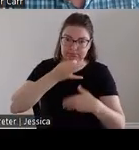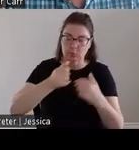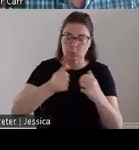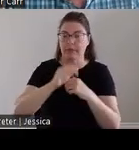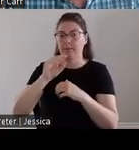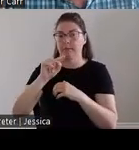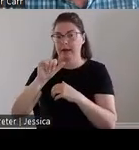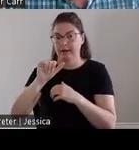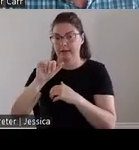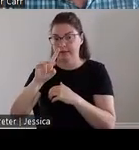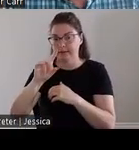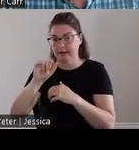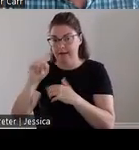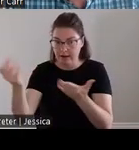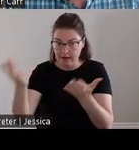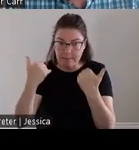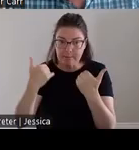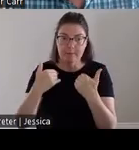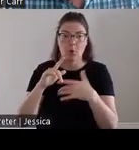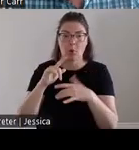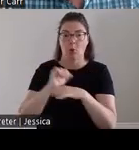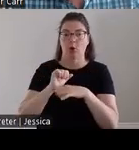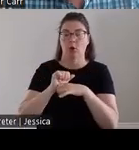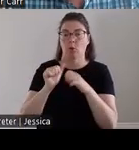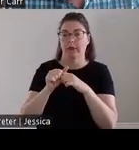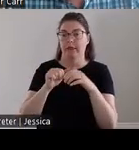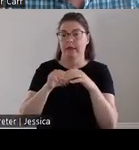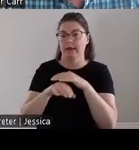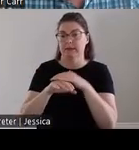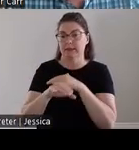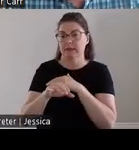metadata or working with the accessibility community.